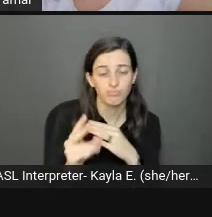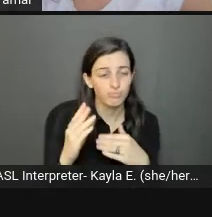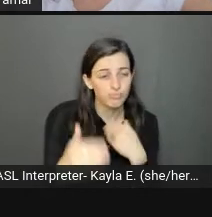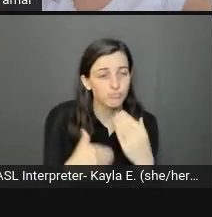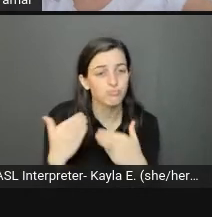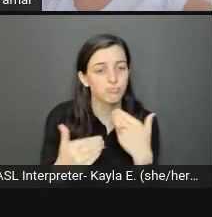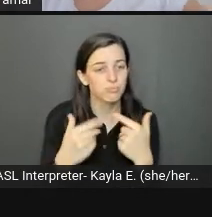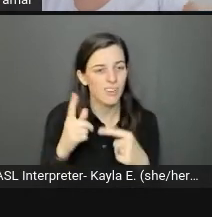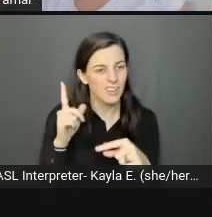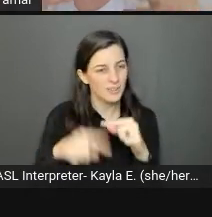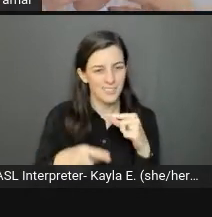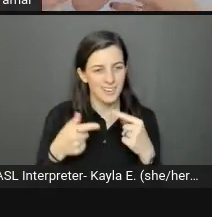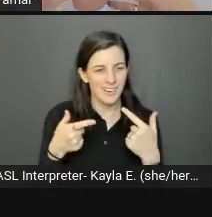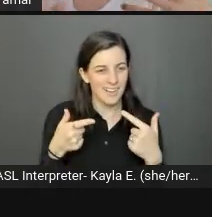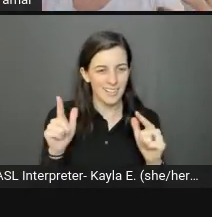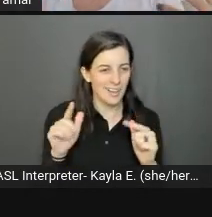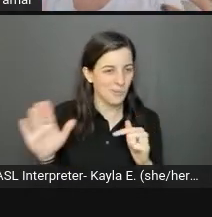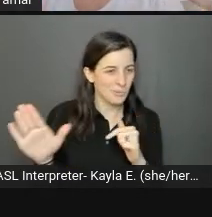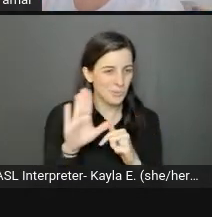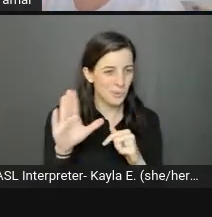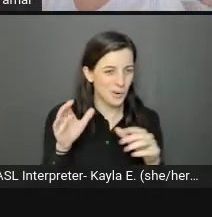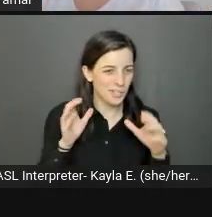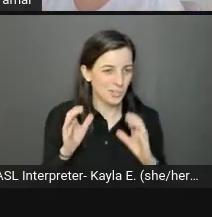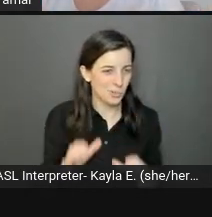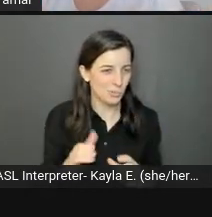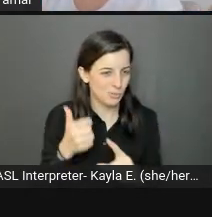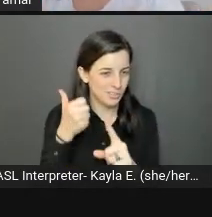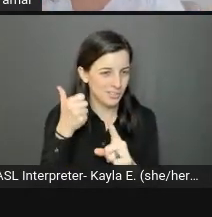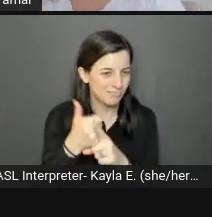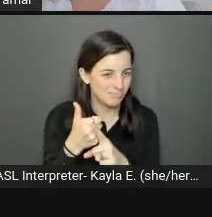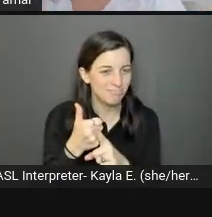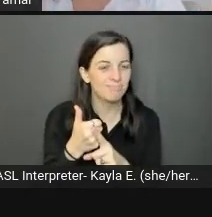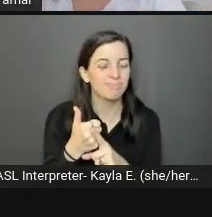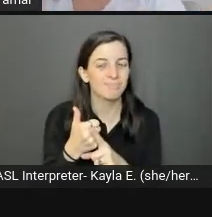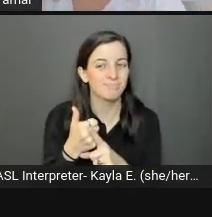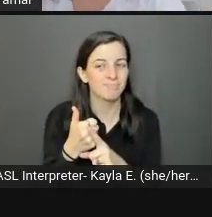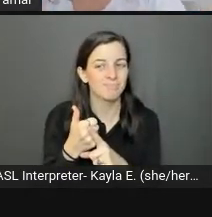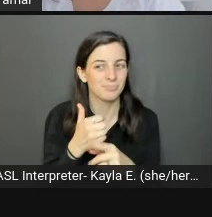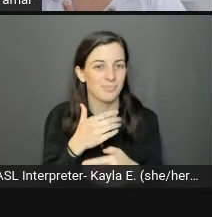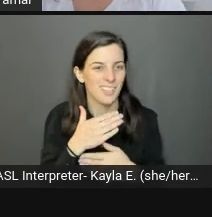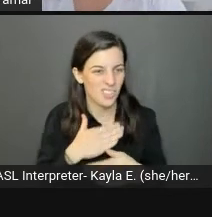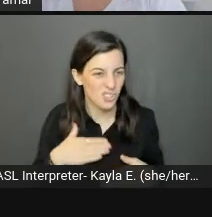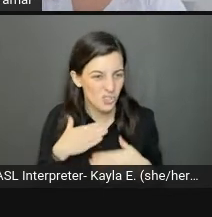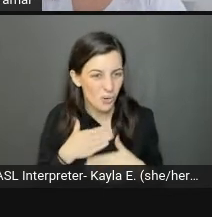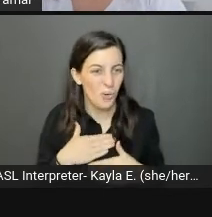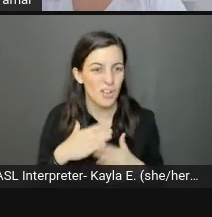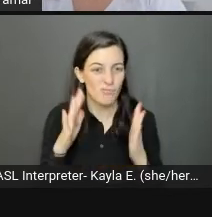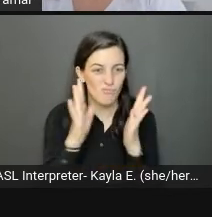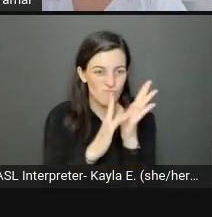to allow your consumers to enjoy or to reap the benefits of what you're offering.